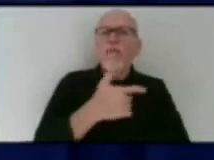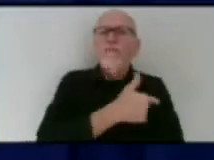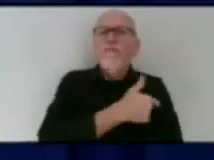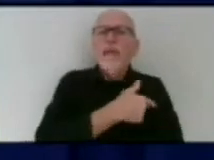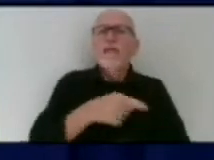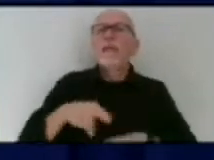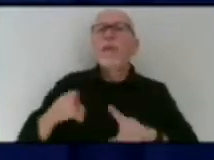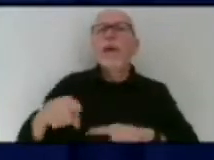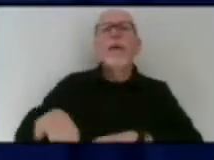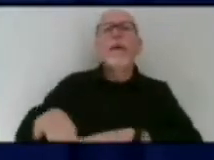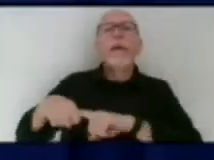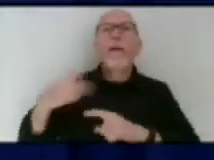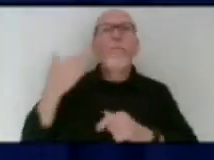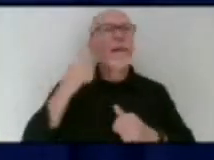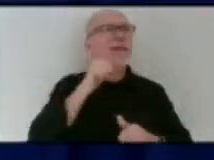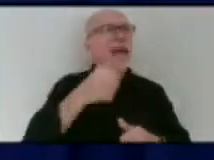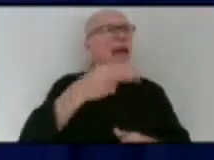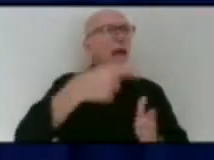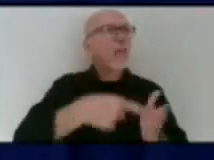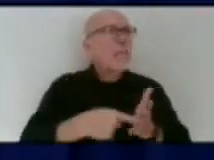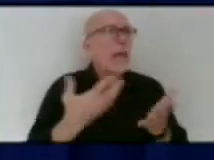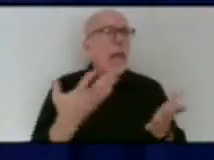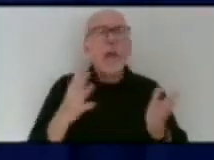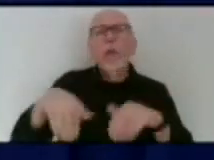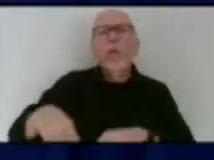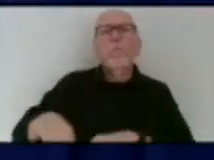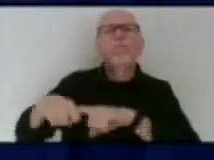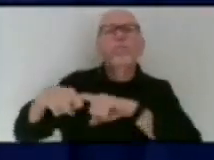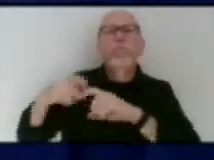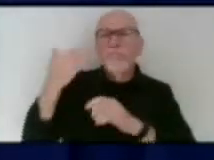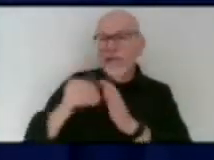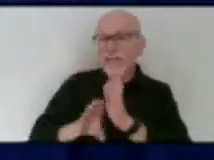there's no demand for it. Because developing a vaccine is intensive and